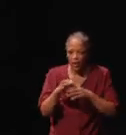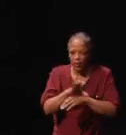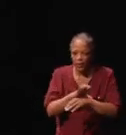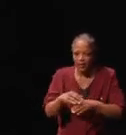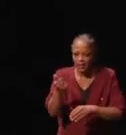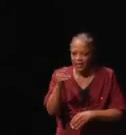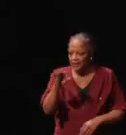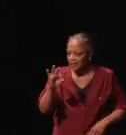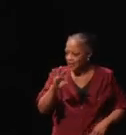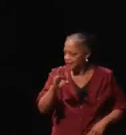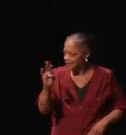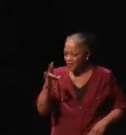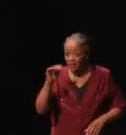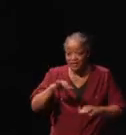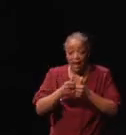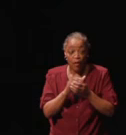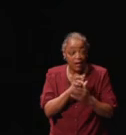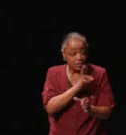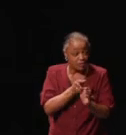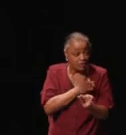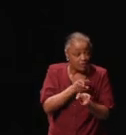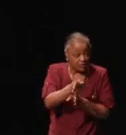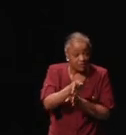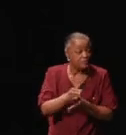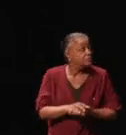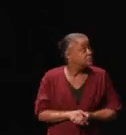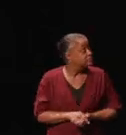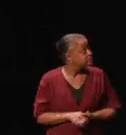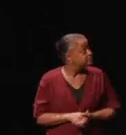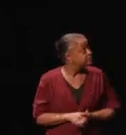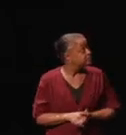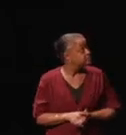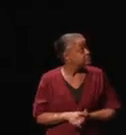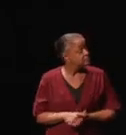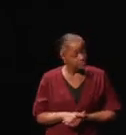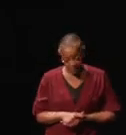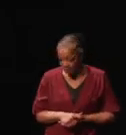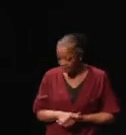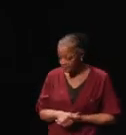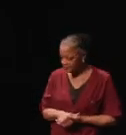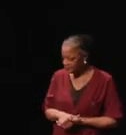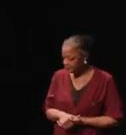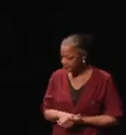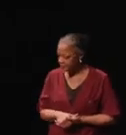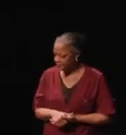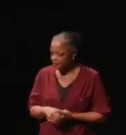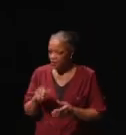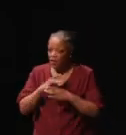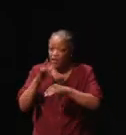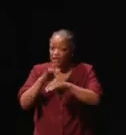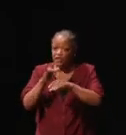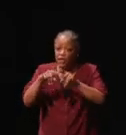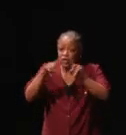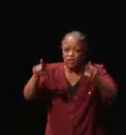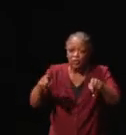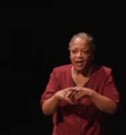The virtual touchscreen is its immediacy. It's a very motivating tool when people want to use it. It appears for wide age range. Computers will help you achieve your aims and